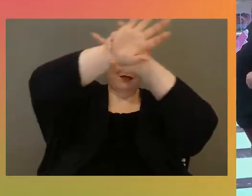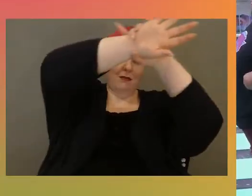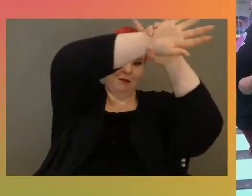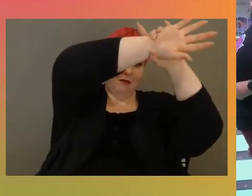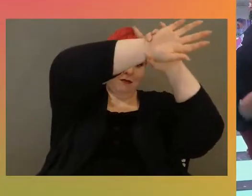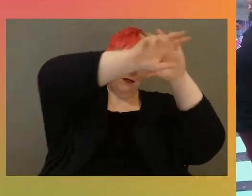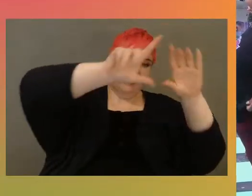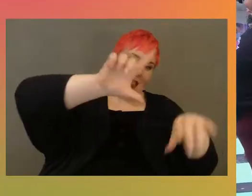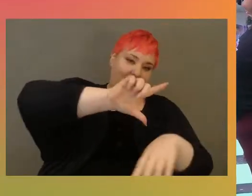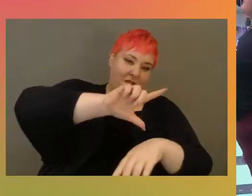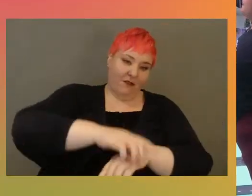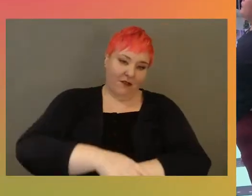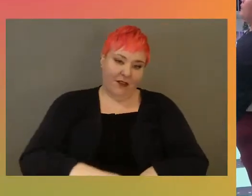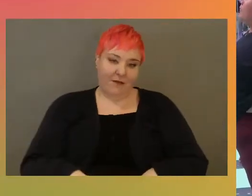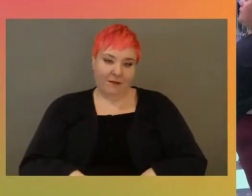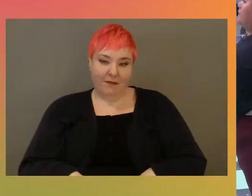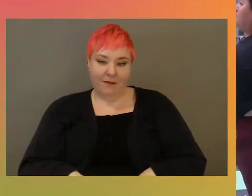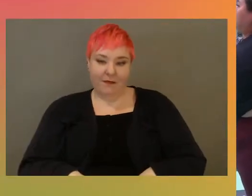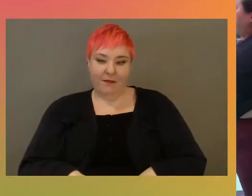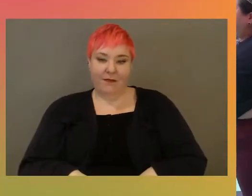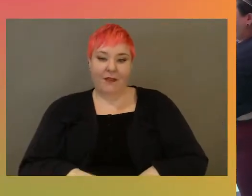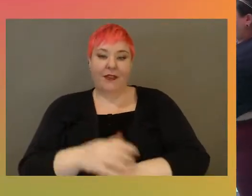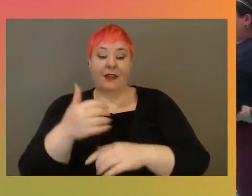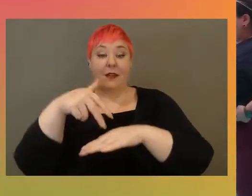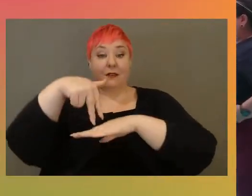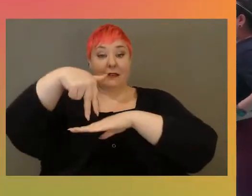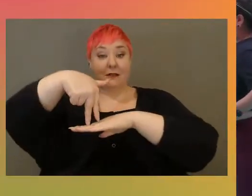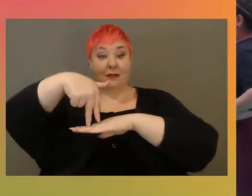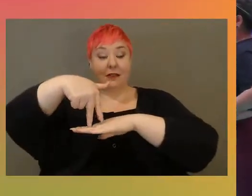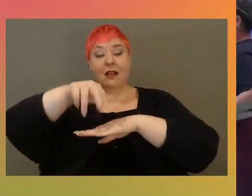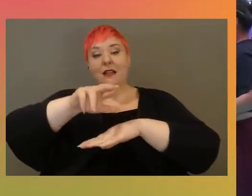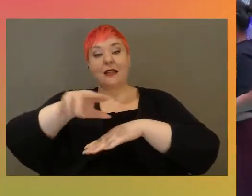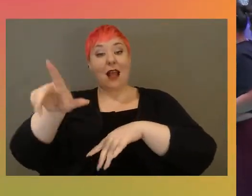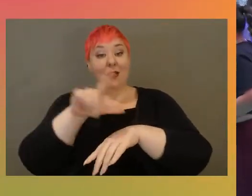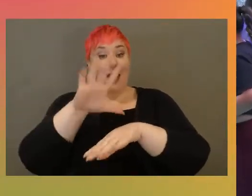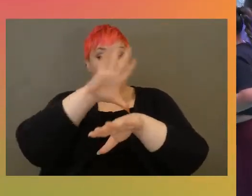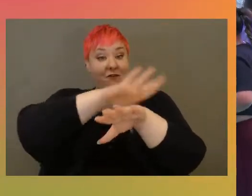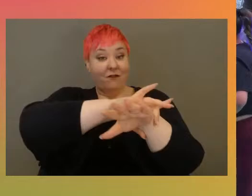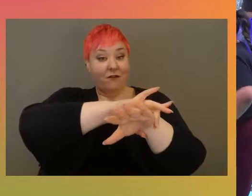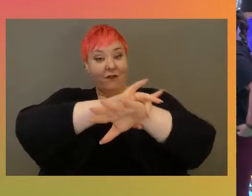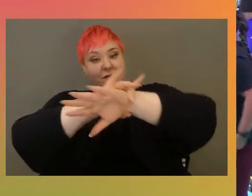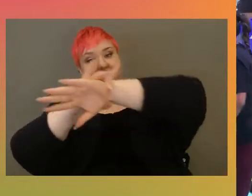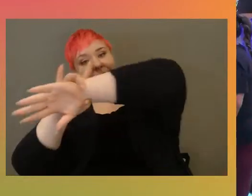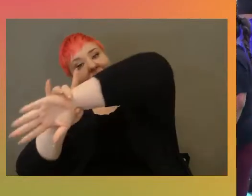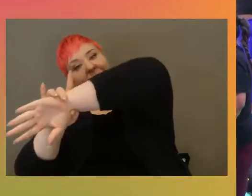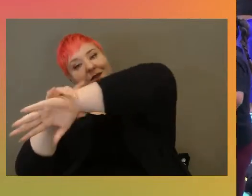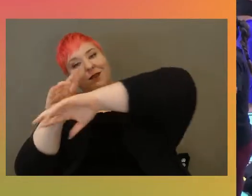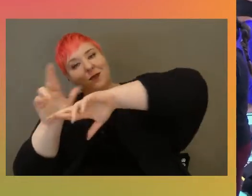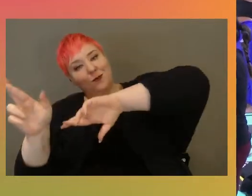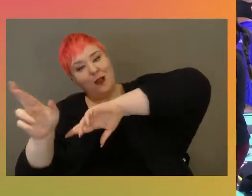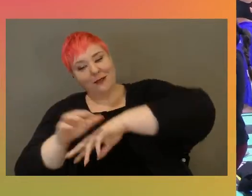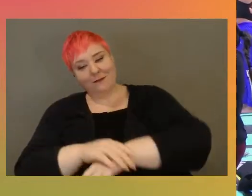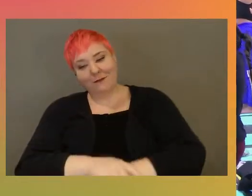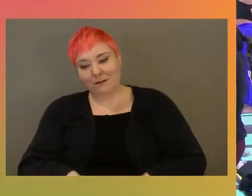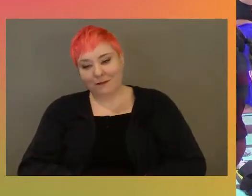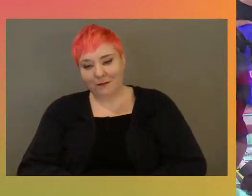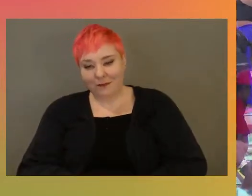WAY UP TO STAND. GRAB YOUR RIGHT WRIST AND BEND TO BE LEFT.